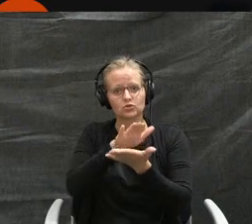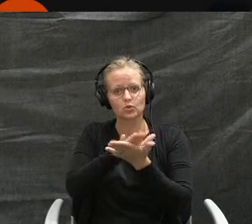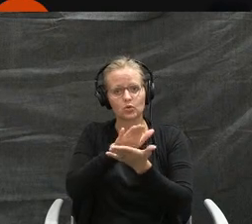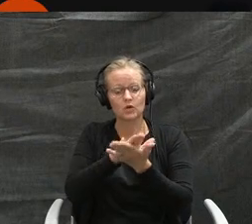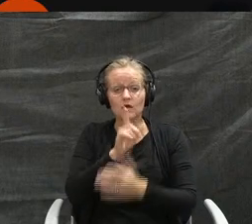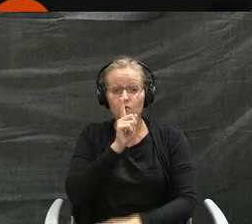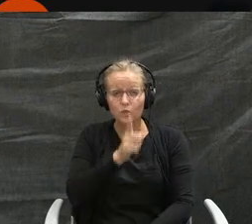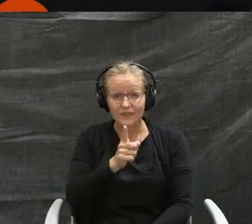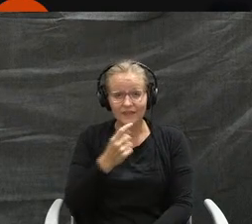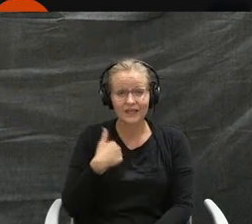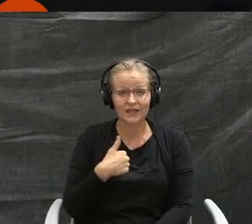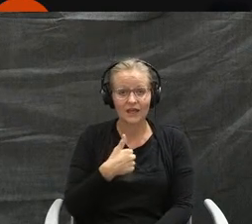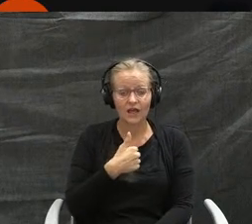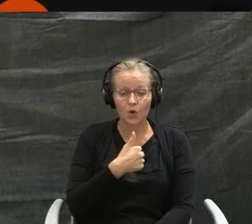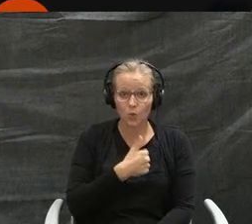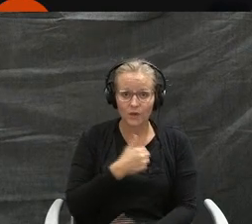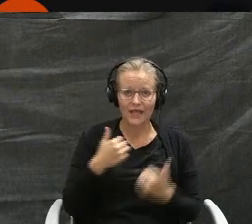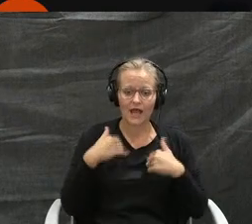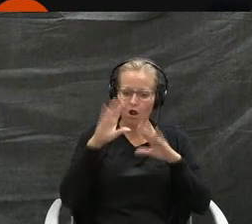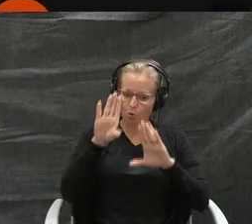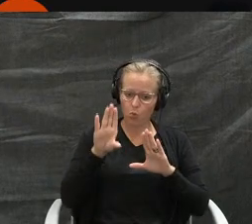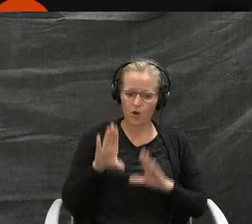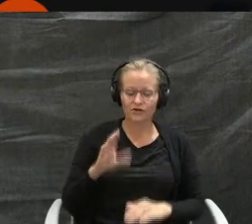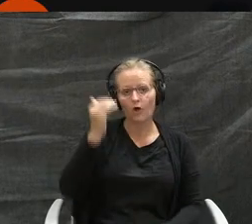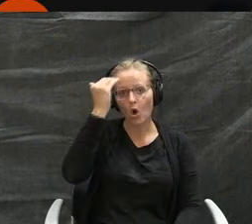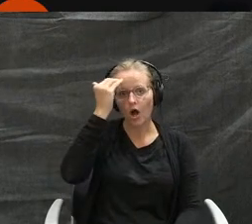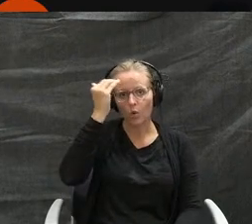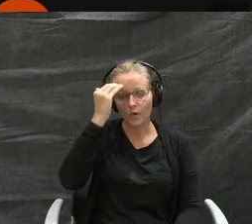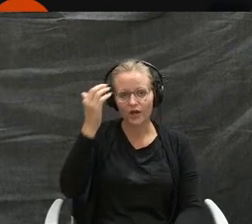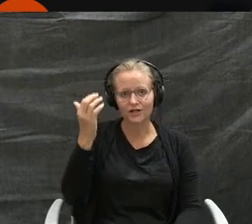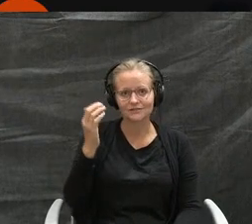wonderful awareness points when we were having these meetings is